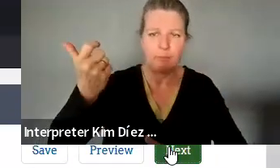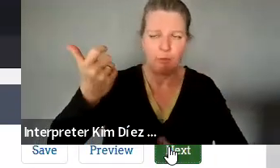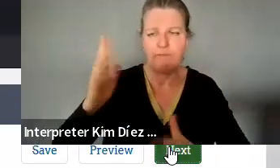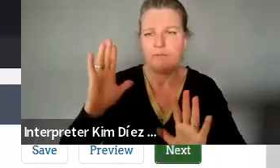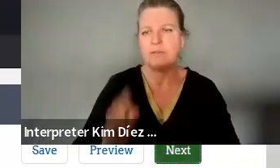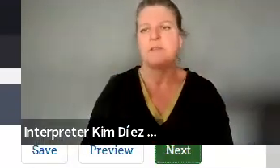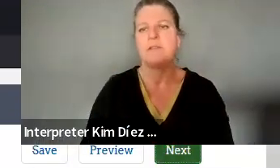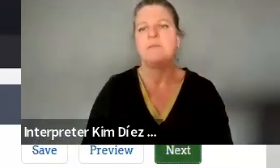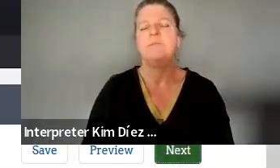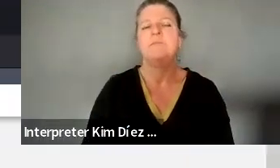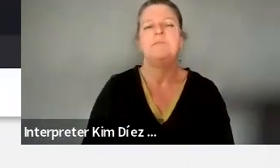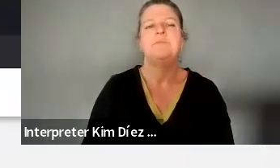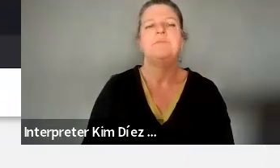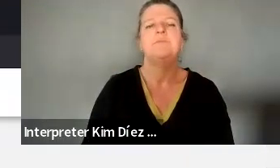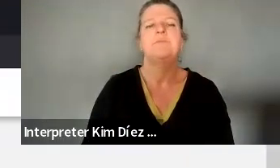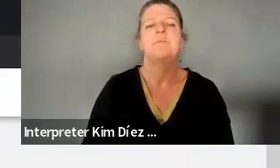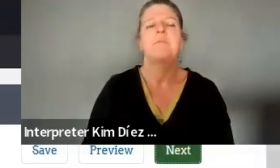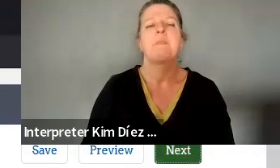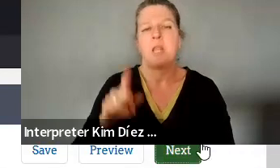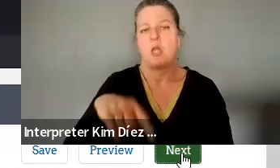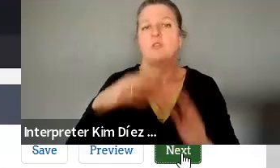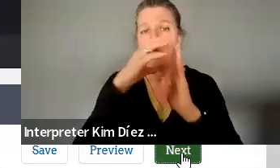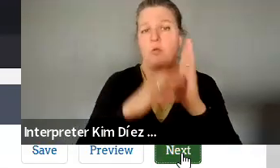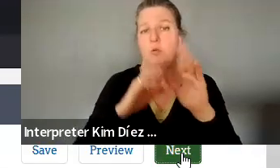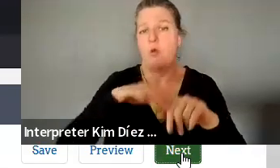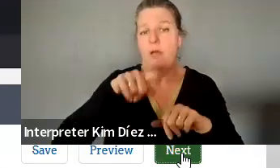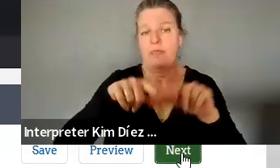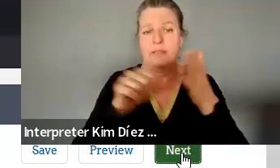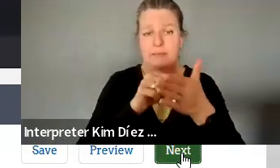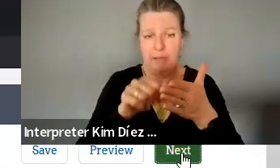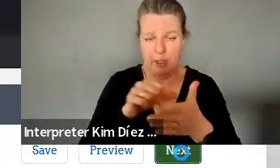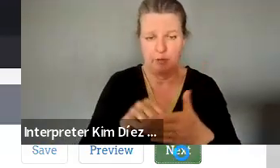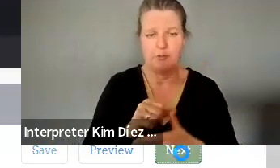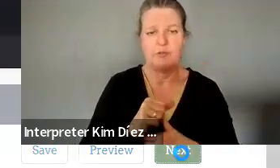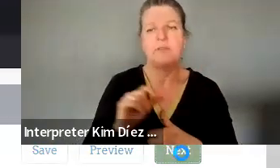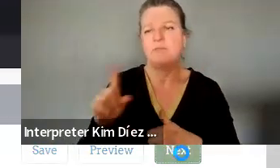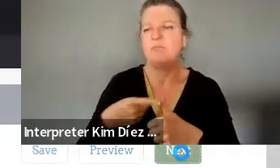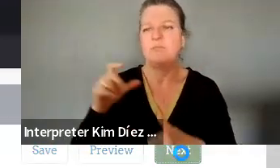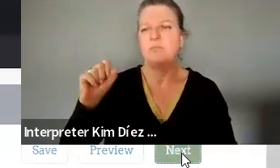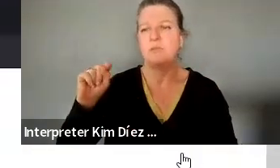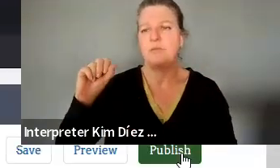So those are the sections we have on this page. That's basically the first step of remixing the template.